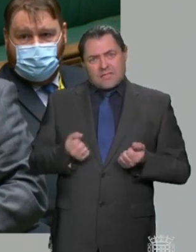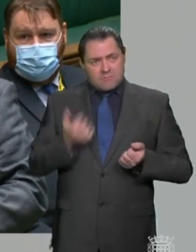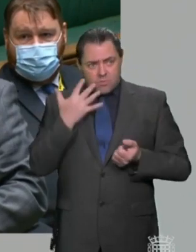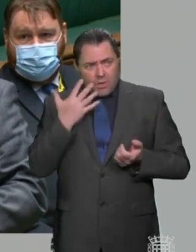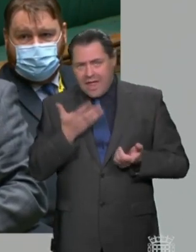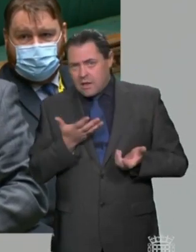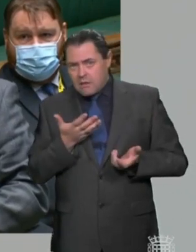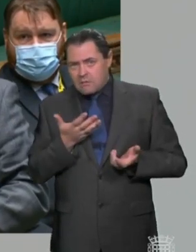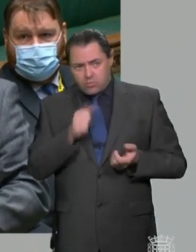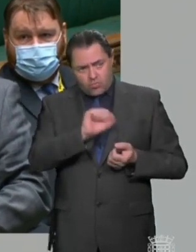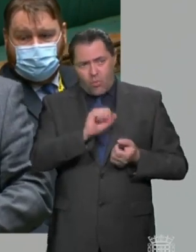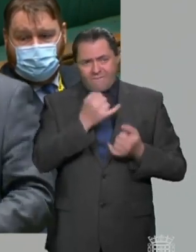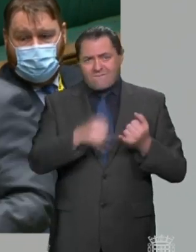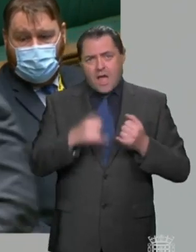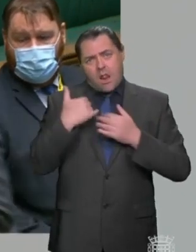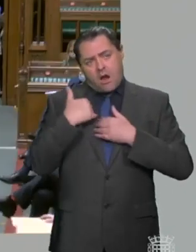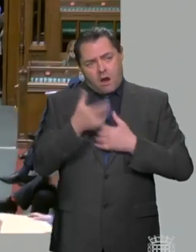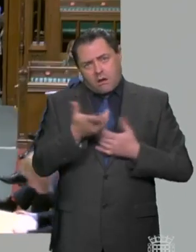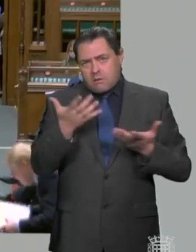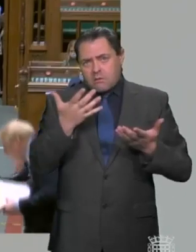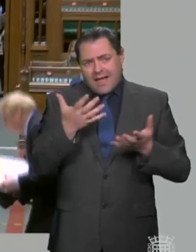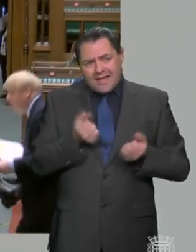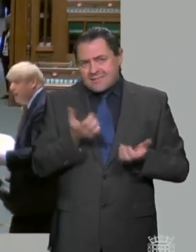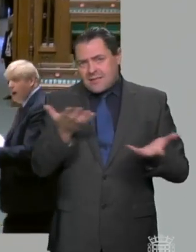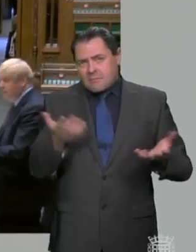the failures of his Government? >> The Prime Minister